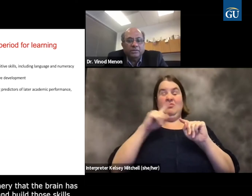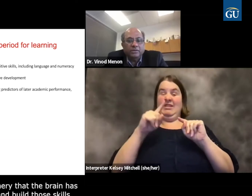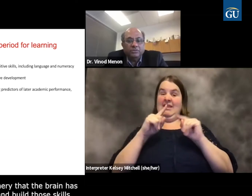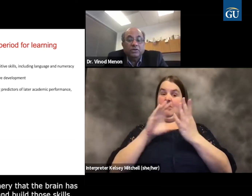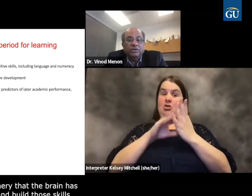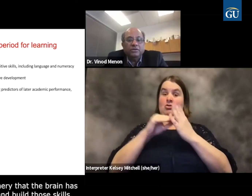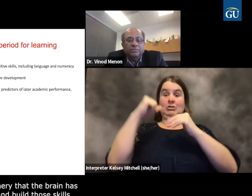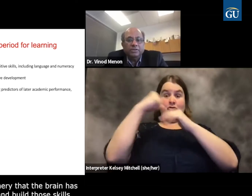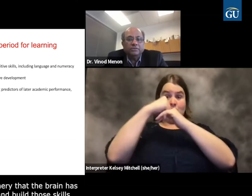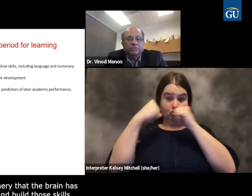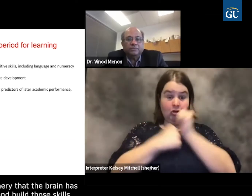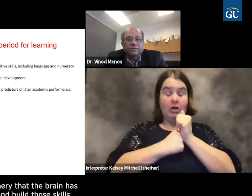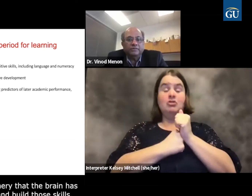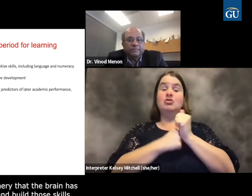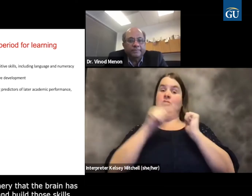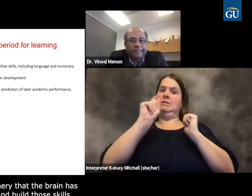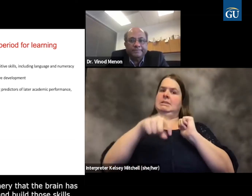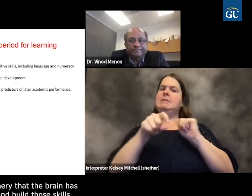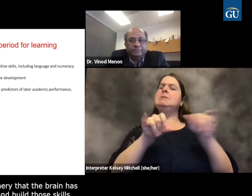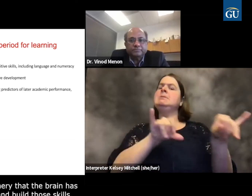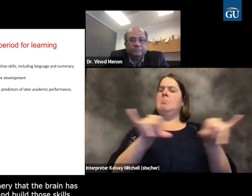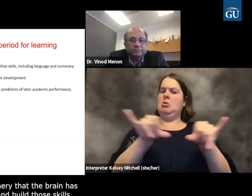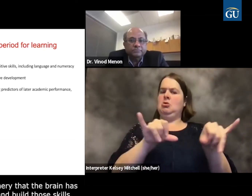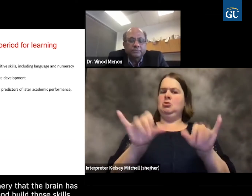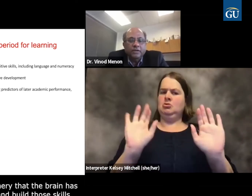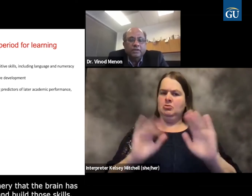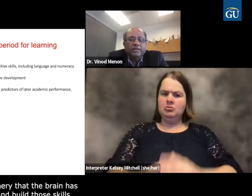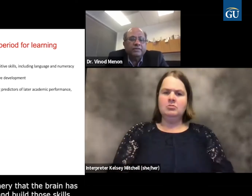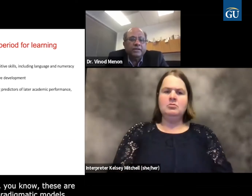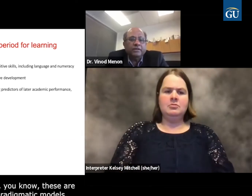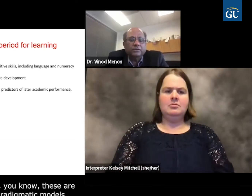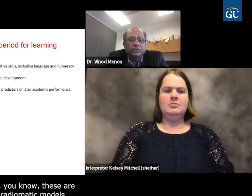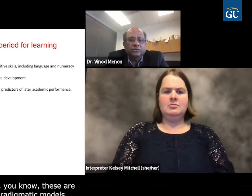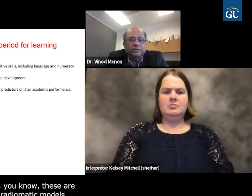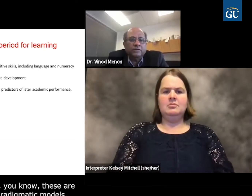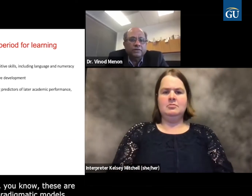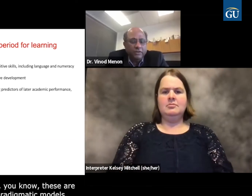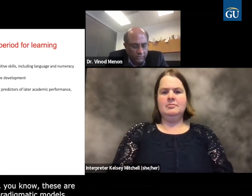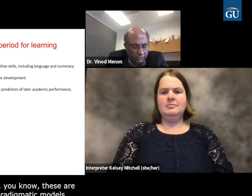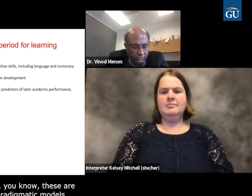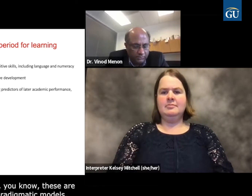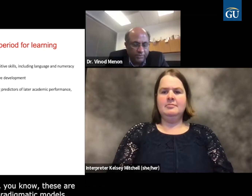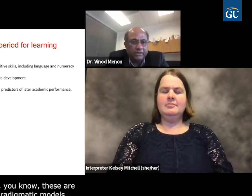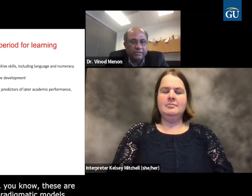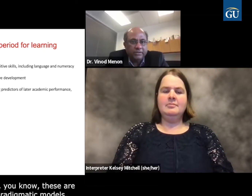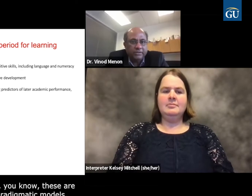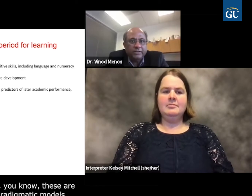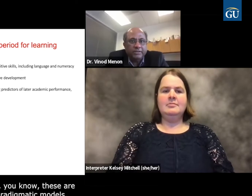the brain has to build to learn and build those skills